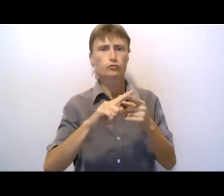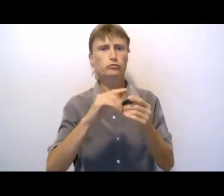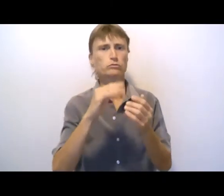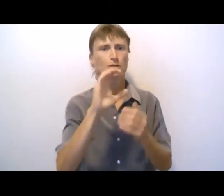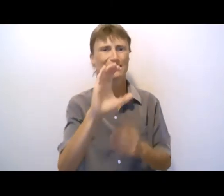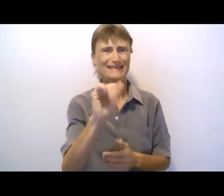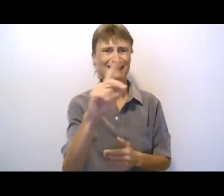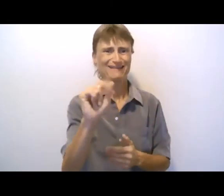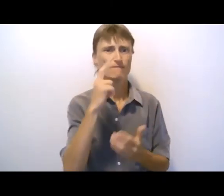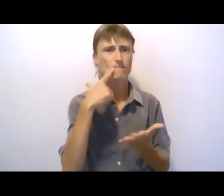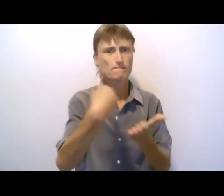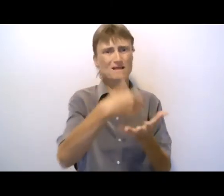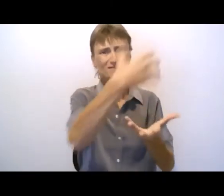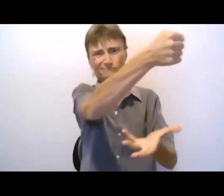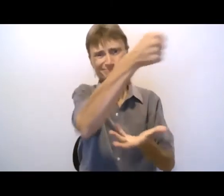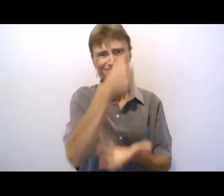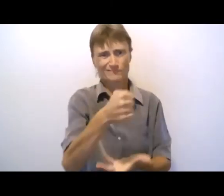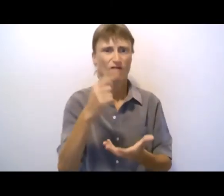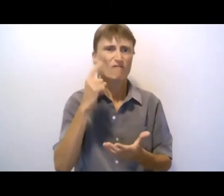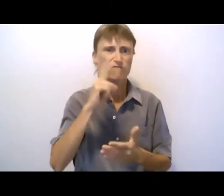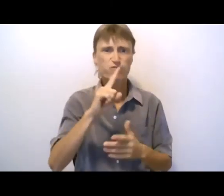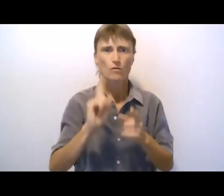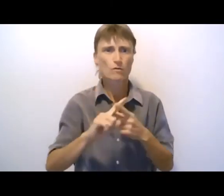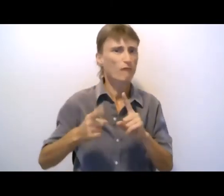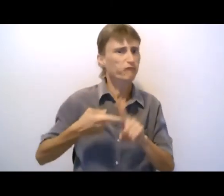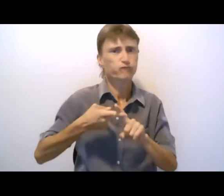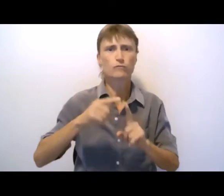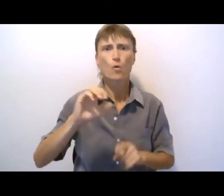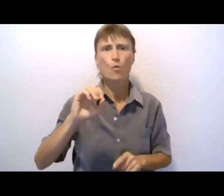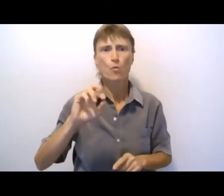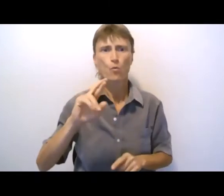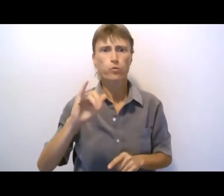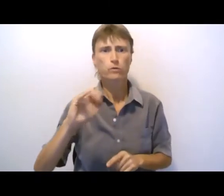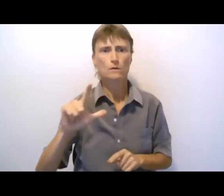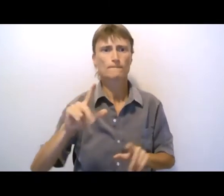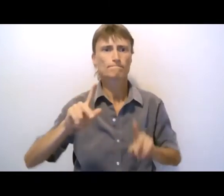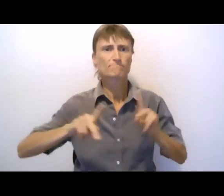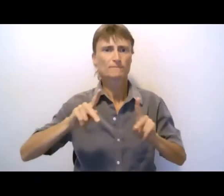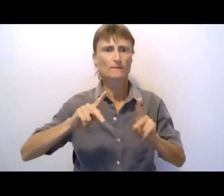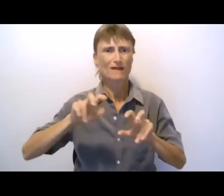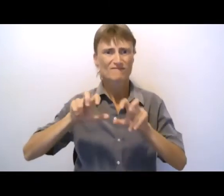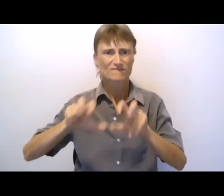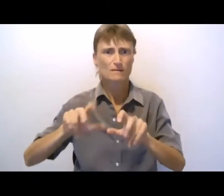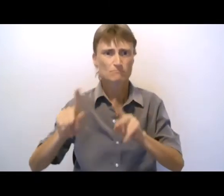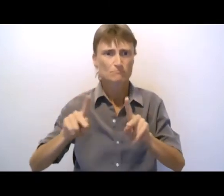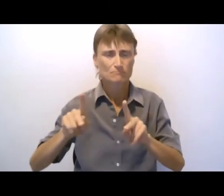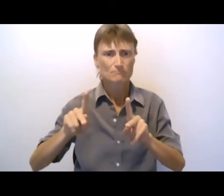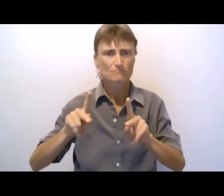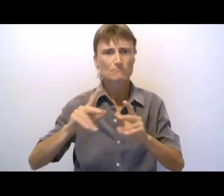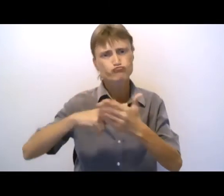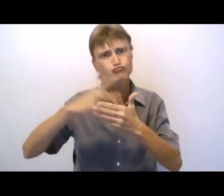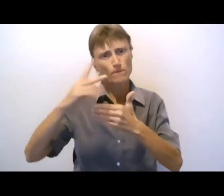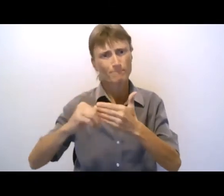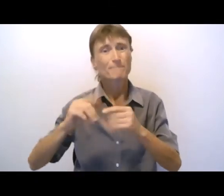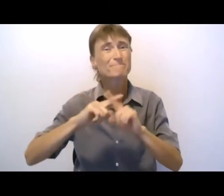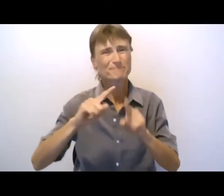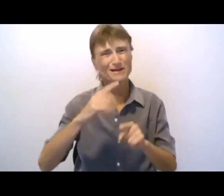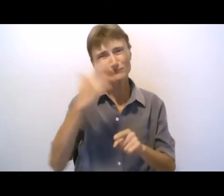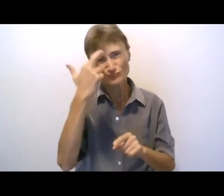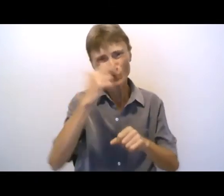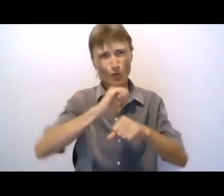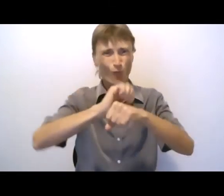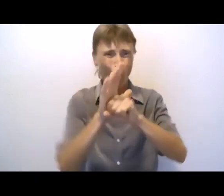because of the pandemic we had to cancel that showcase. But we are actually going to be